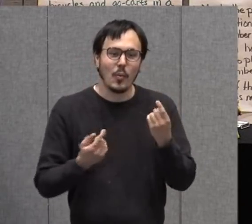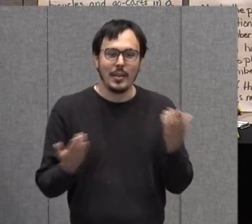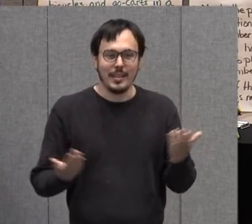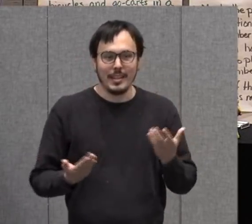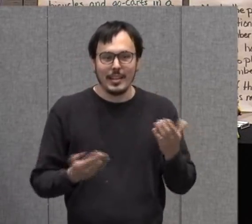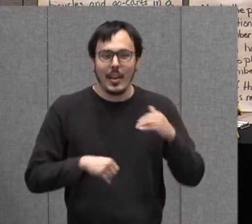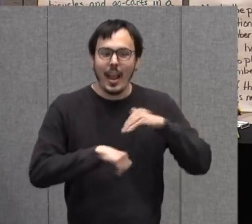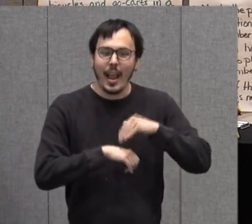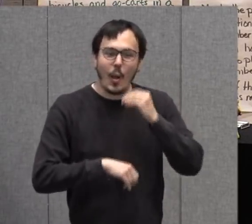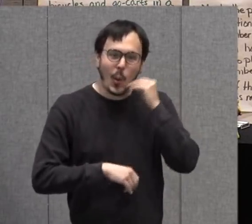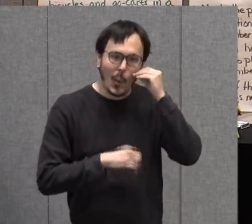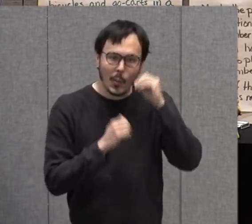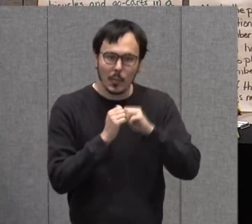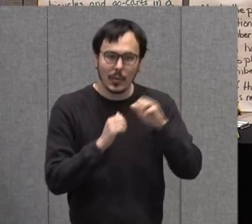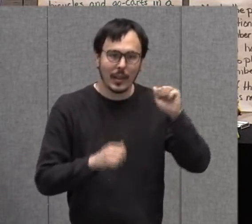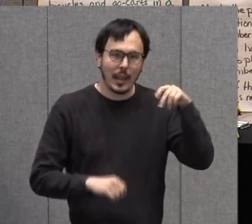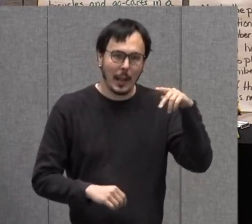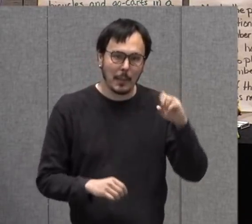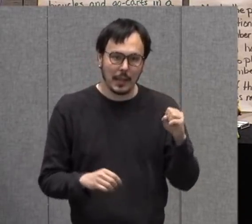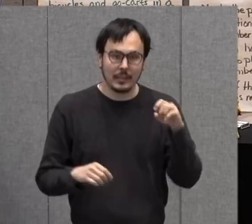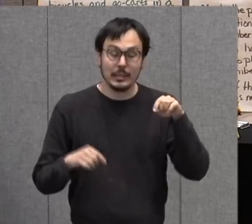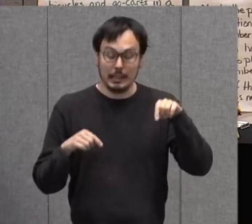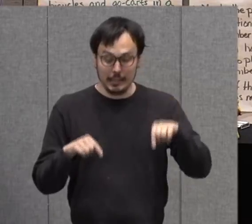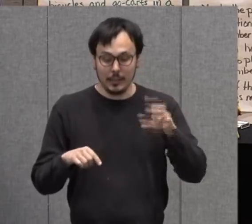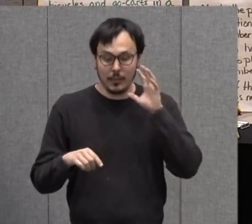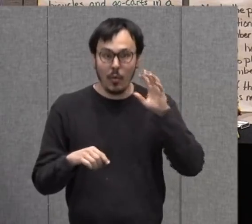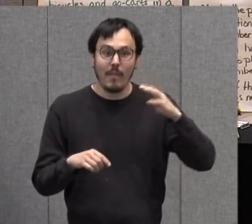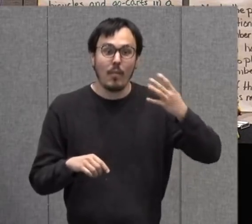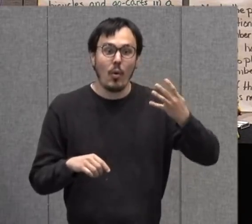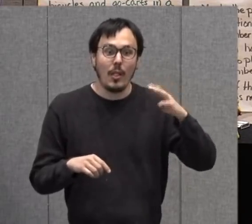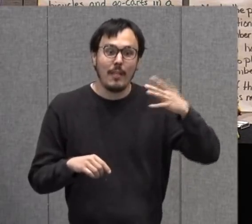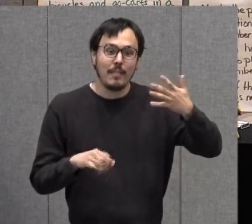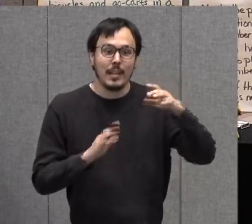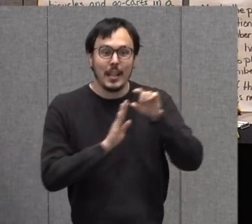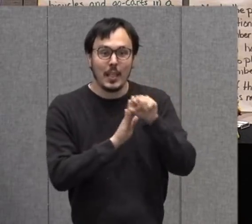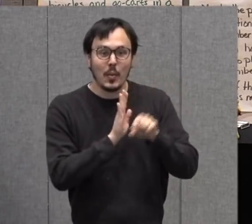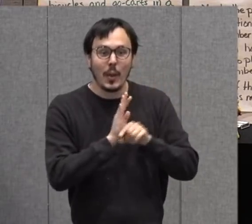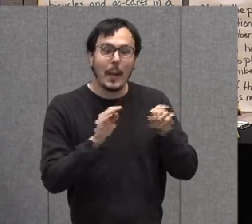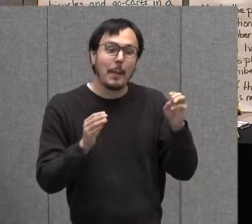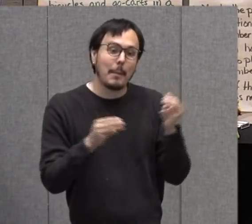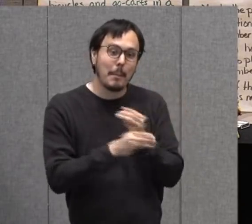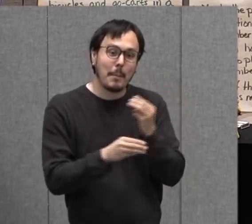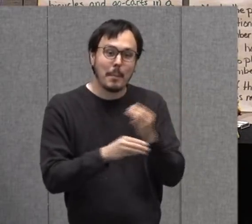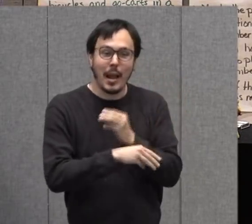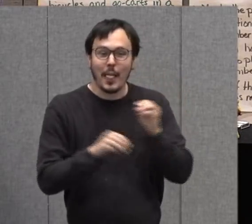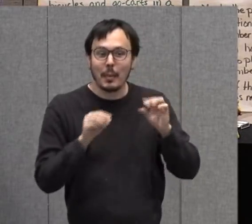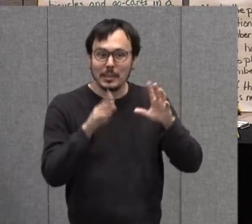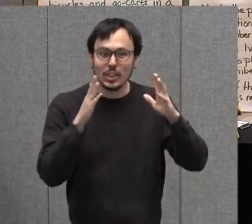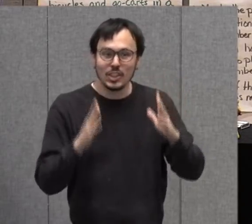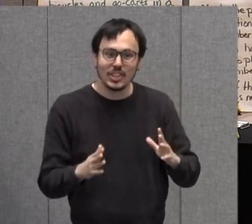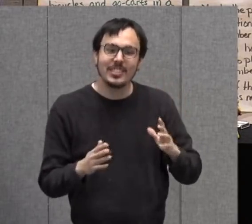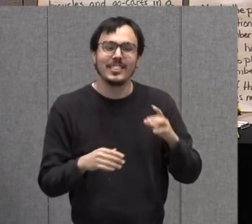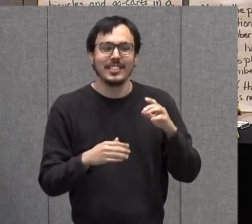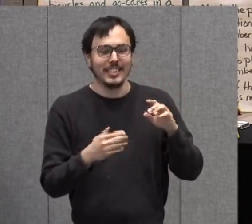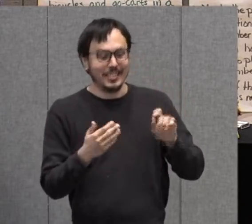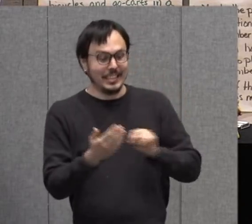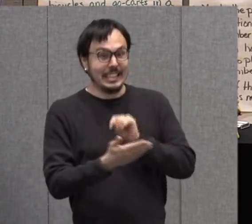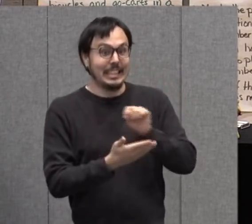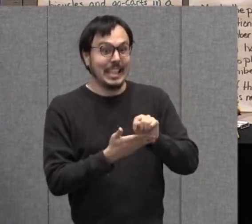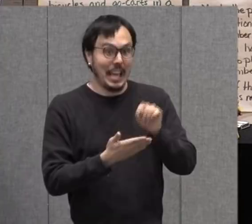We are welcoming our fourth and fifth grade mathematicians. It's time for math, yay! So, this is Ms Karnas here with you